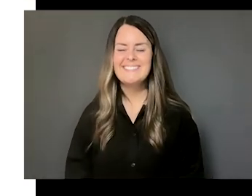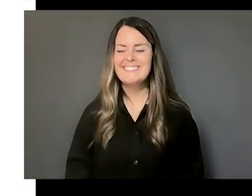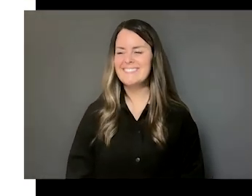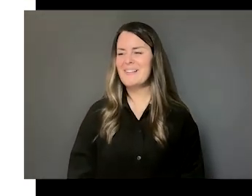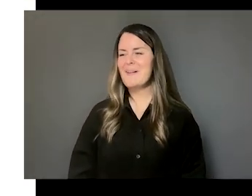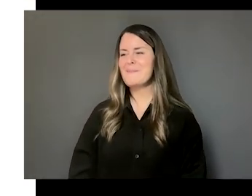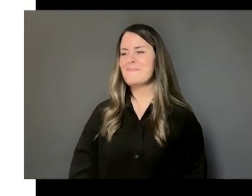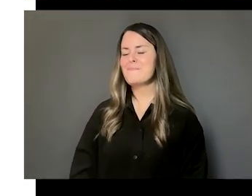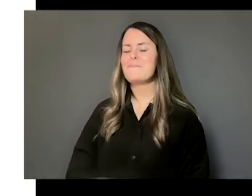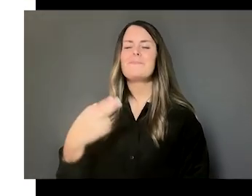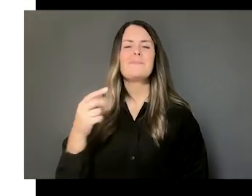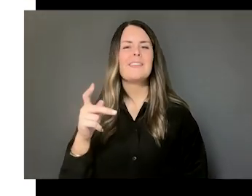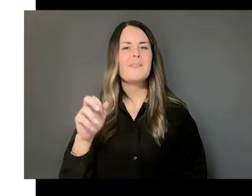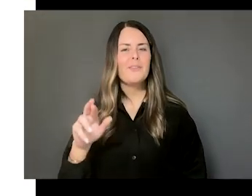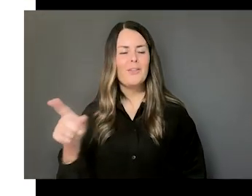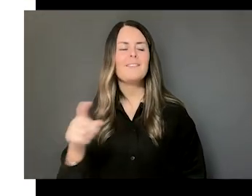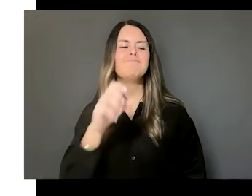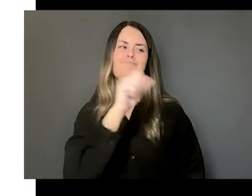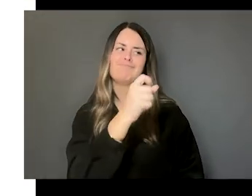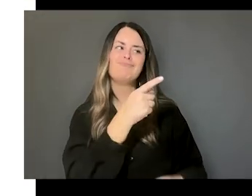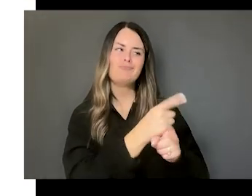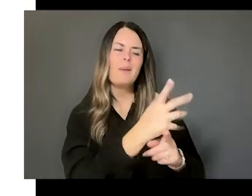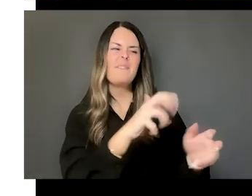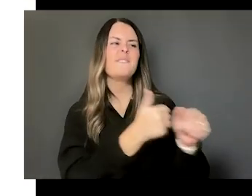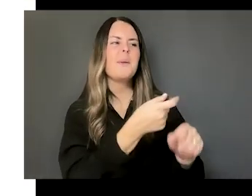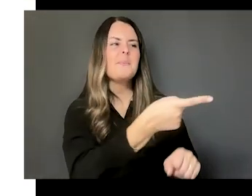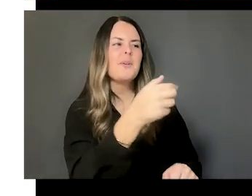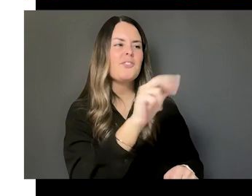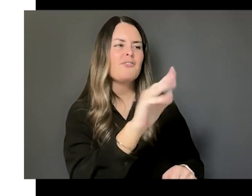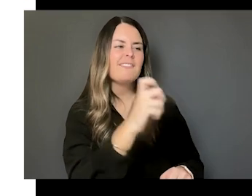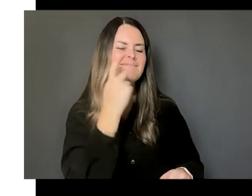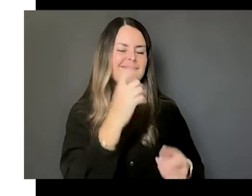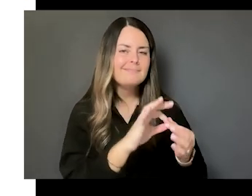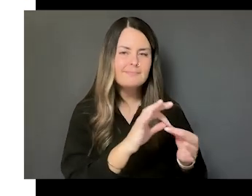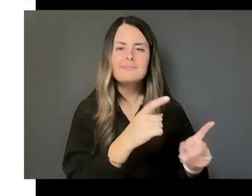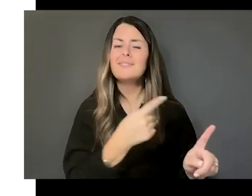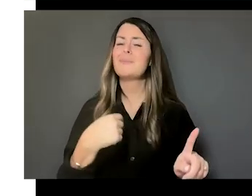so, following up on Grace, so we are super excited,